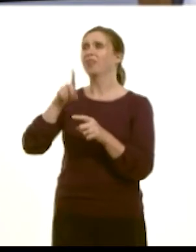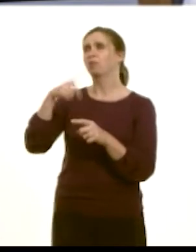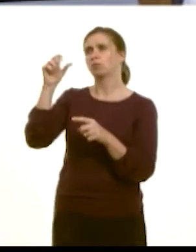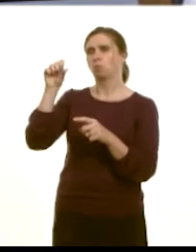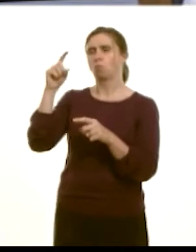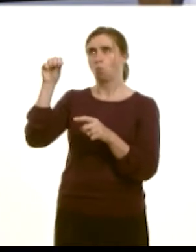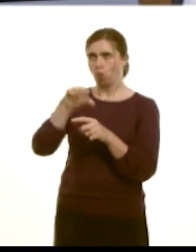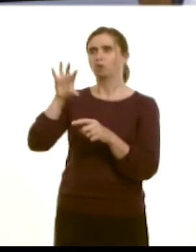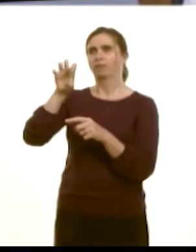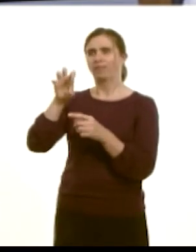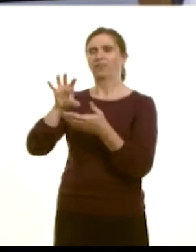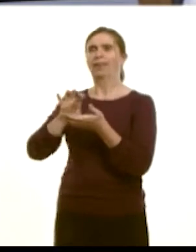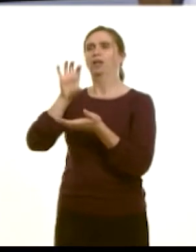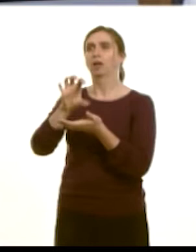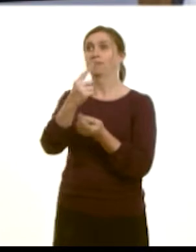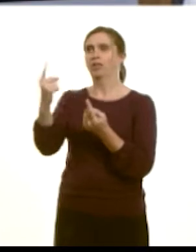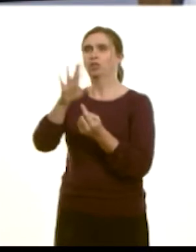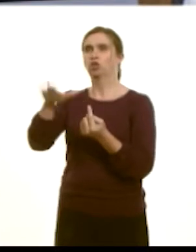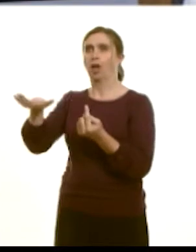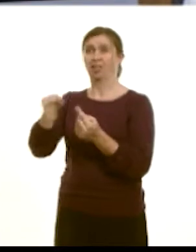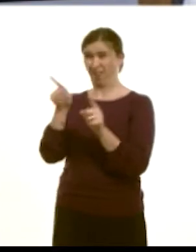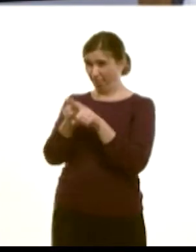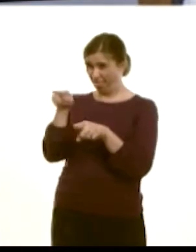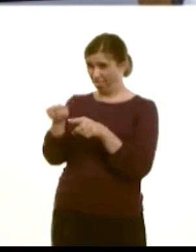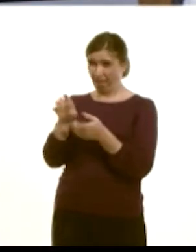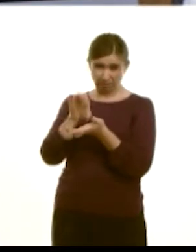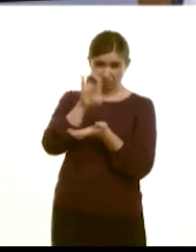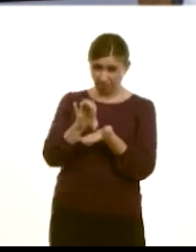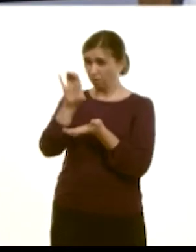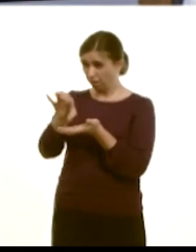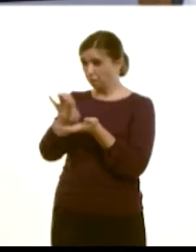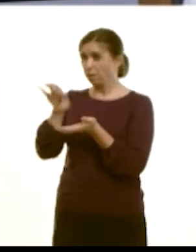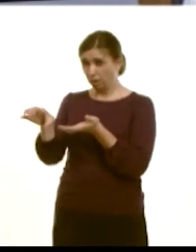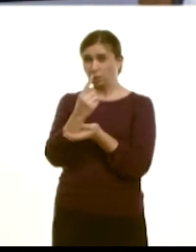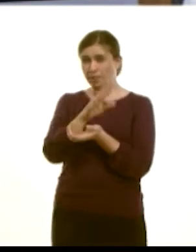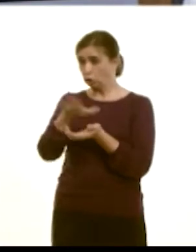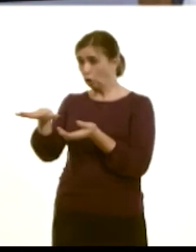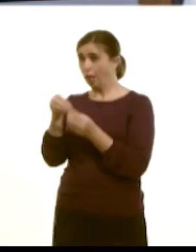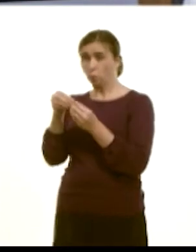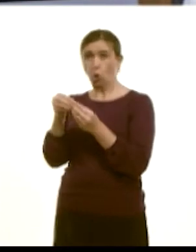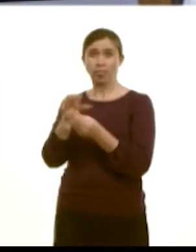There are five programmes there that make a real difference to family and child poverty,